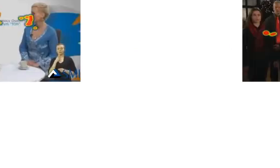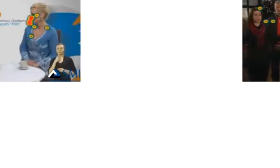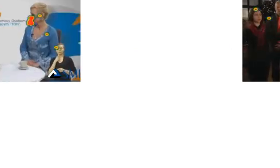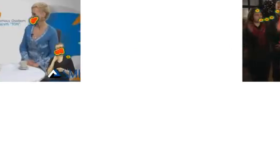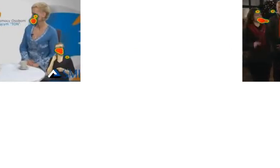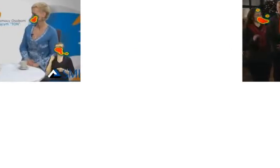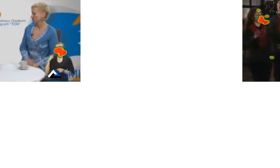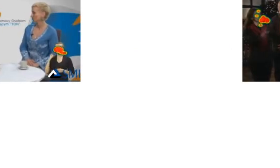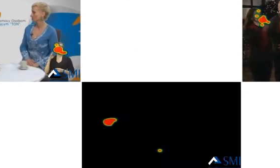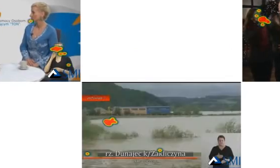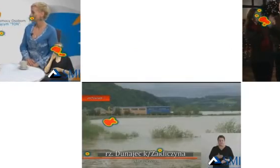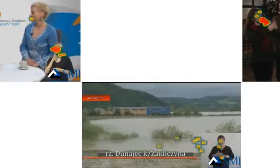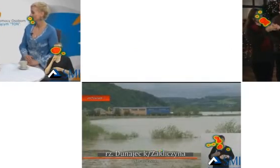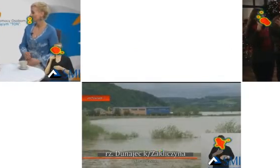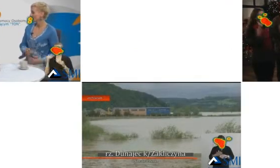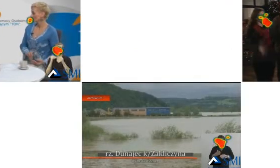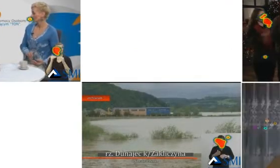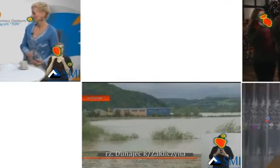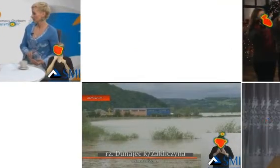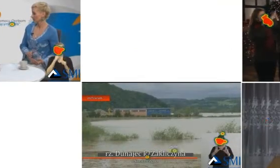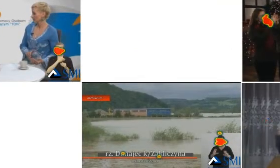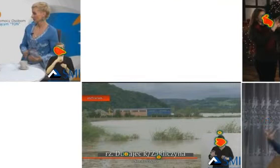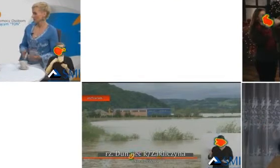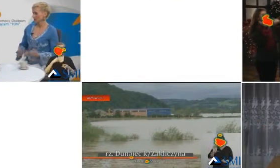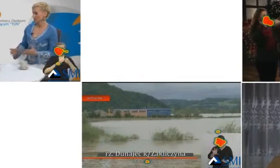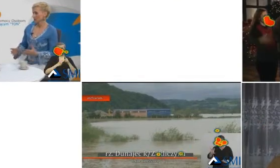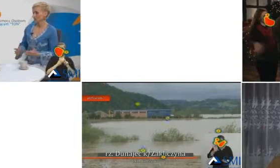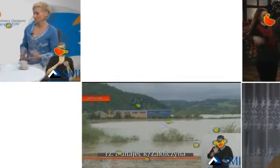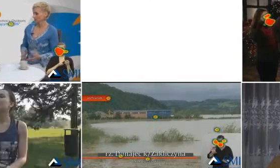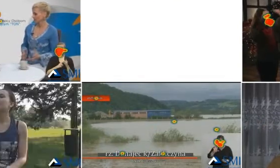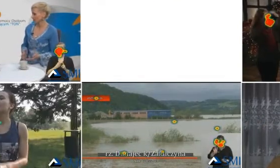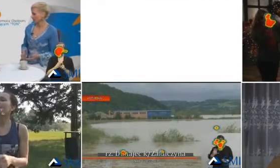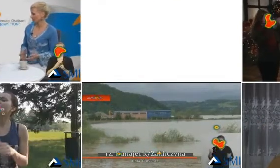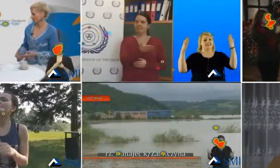The next stage of the study was to analyze the collected materials.